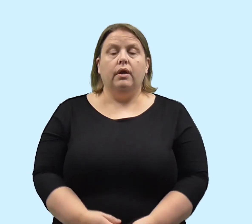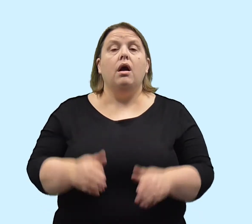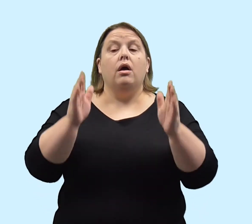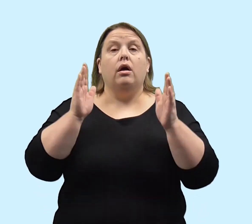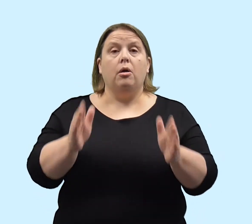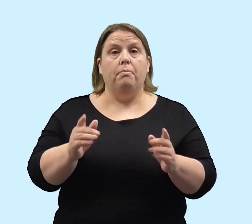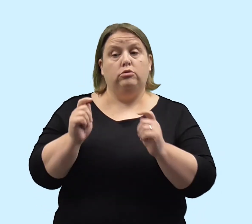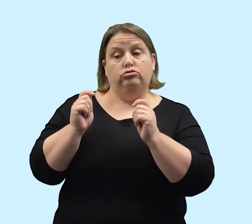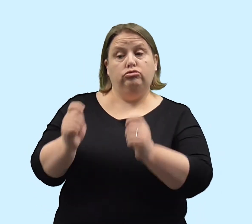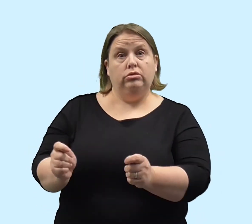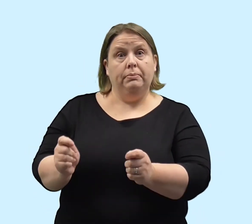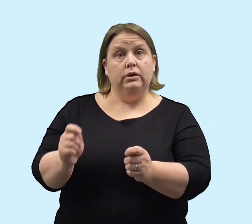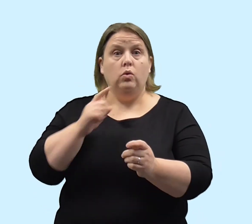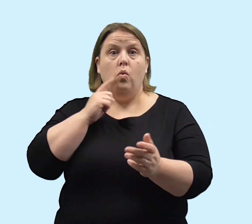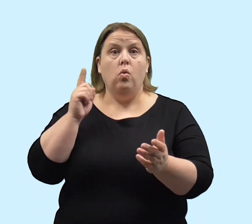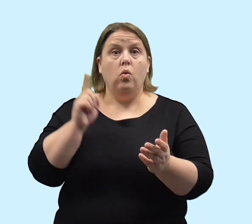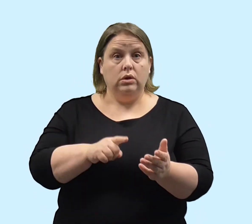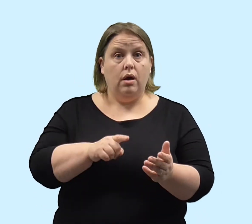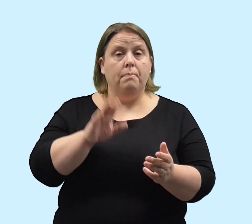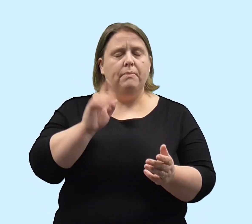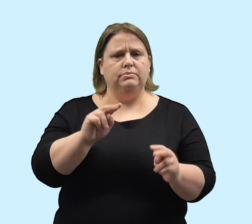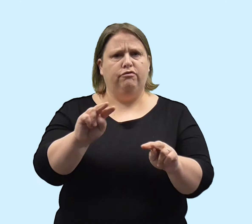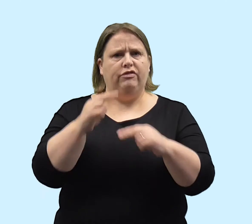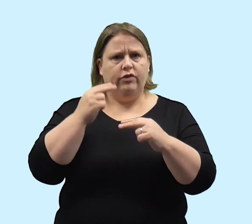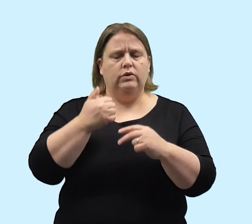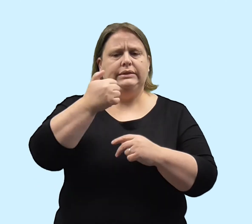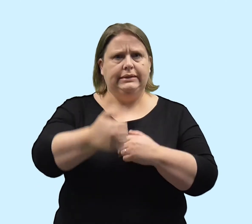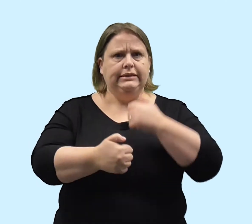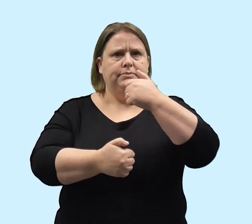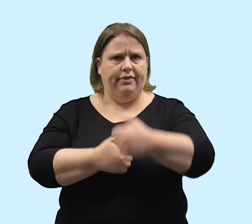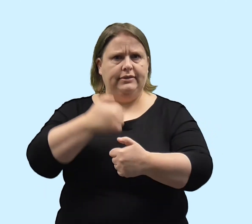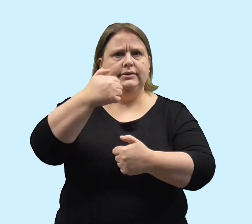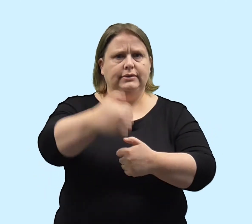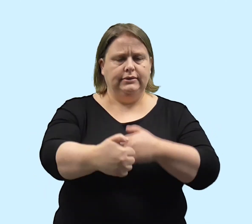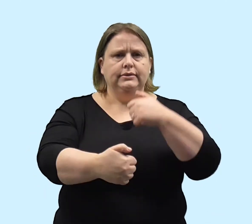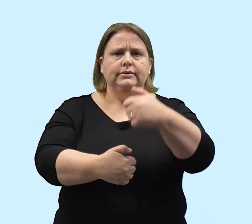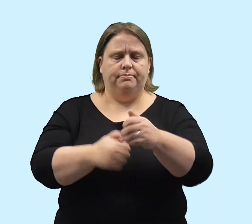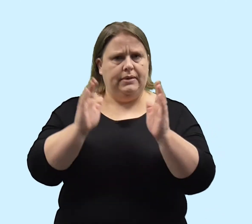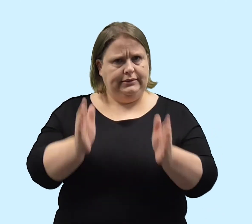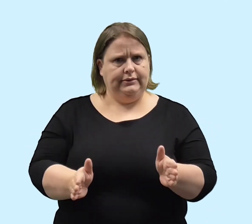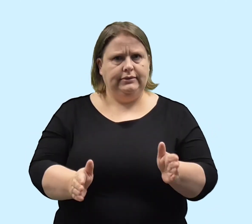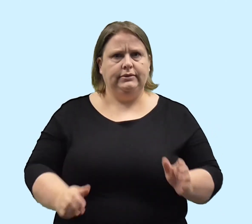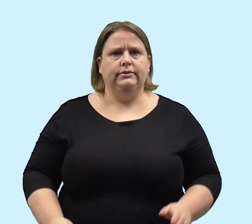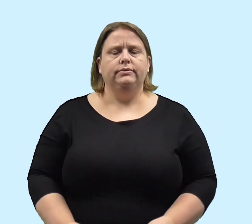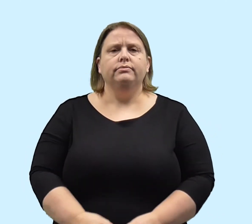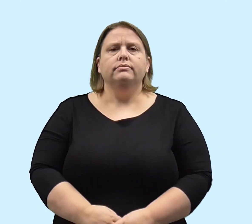Compulsory treatment orders must be reviewed at least every 6 months.